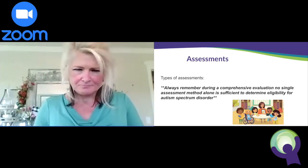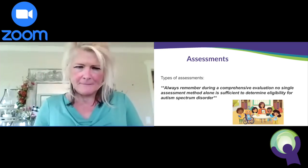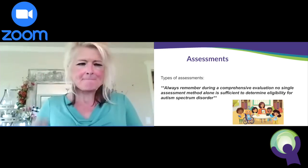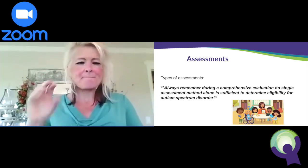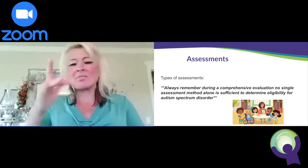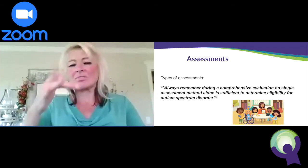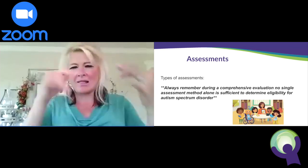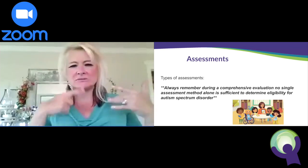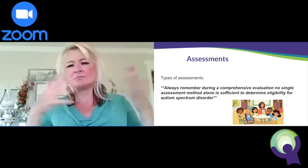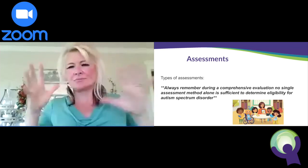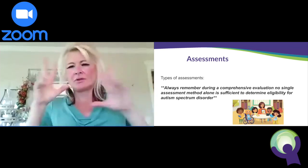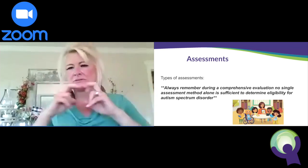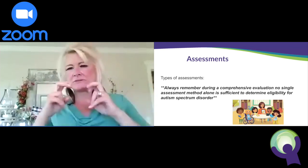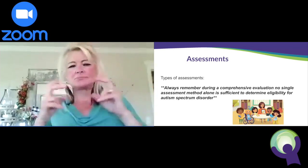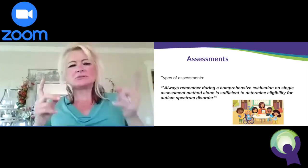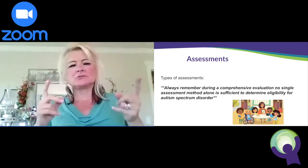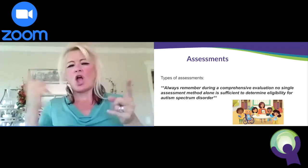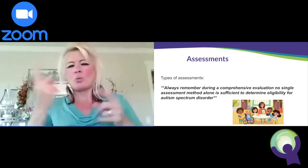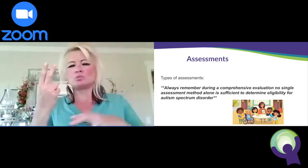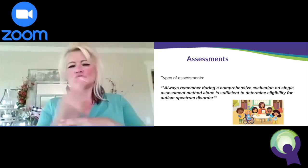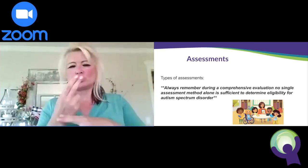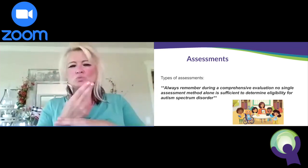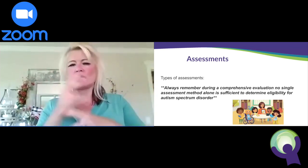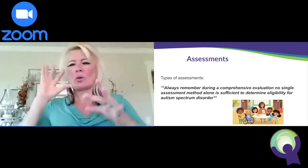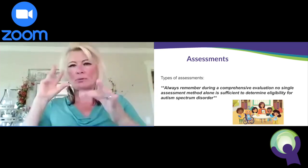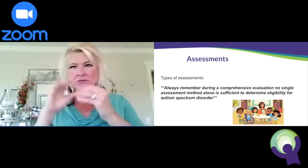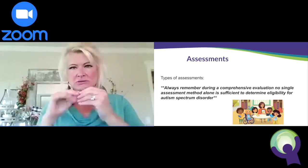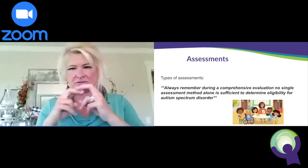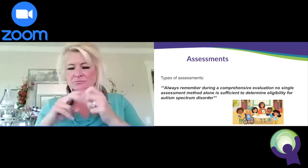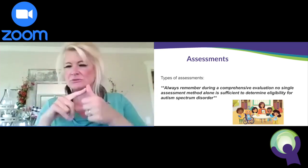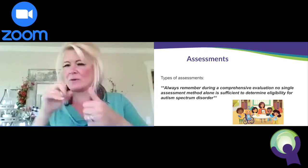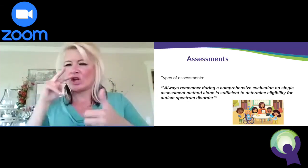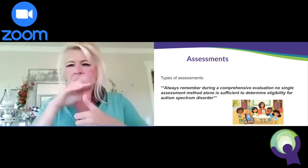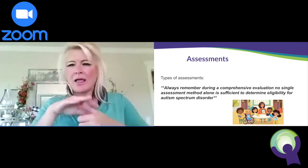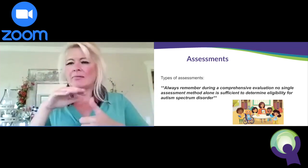we want to make sure we're doing the